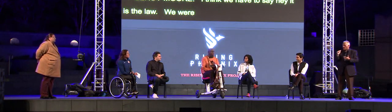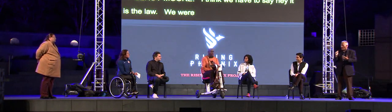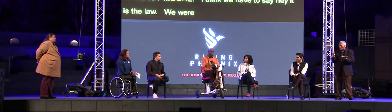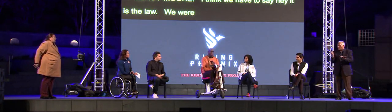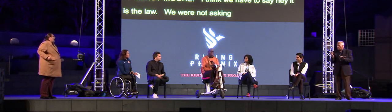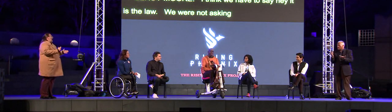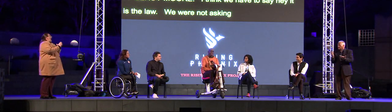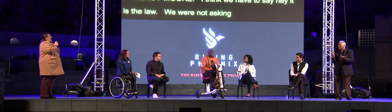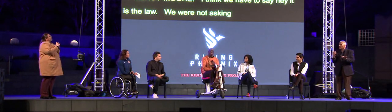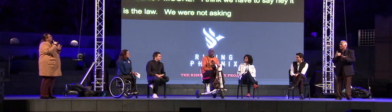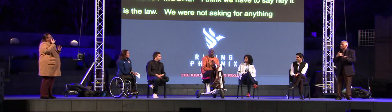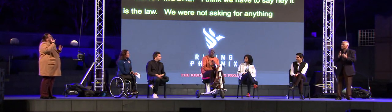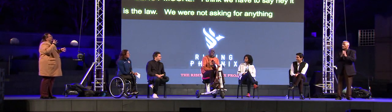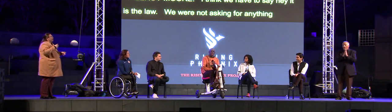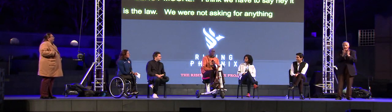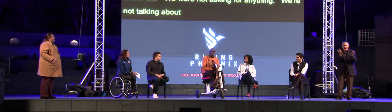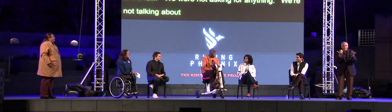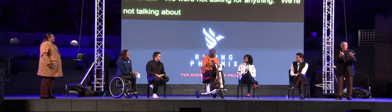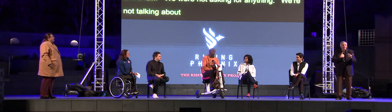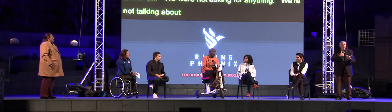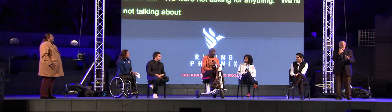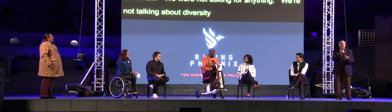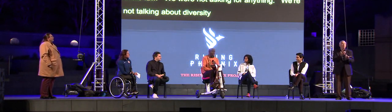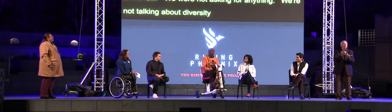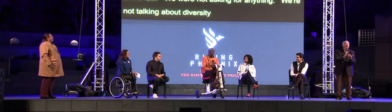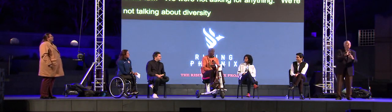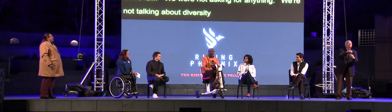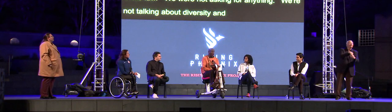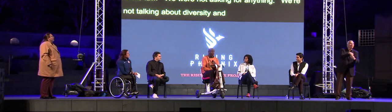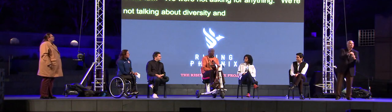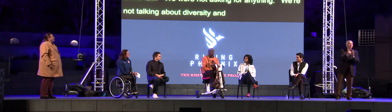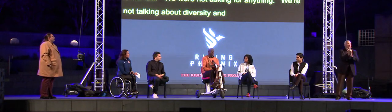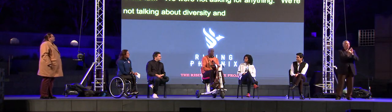We're not talking about diversity inclusion. We're talking about the law.